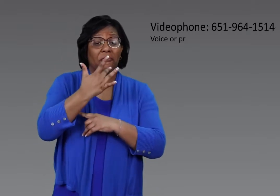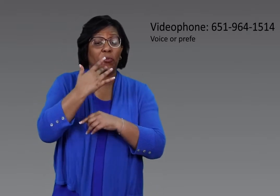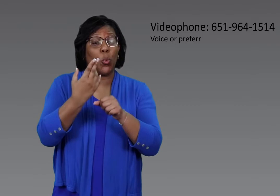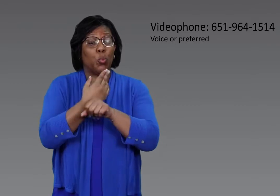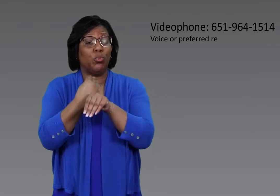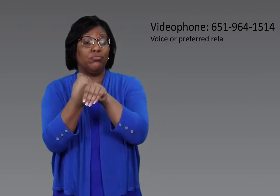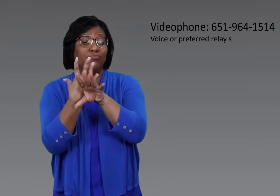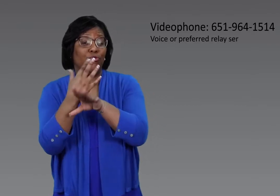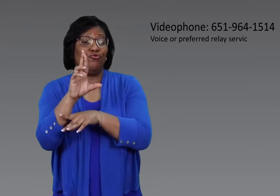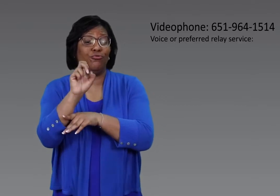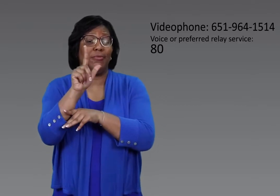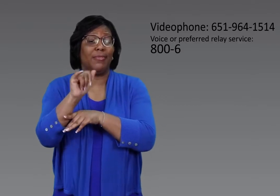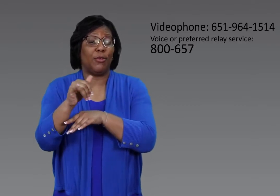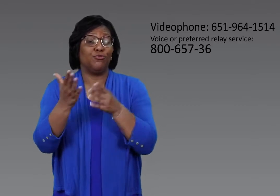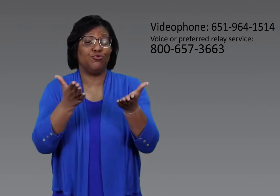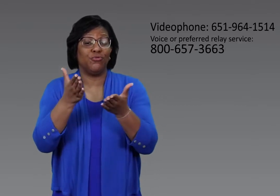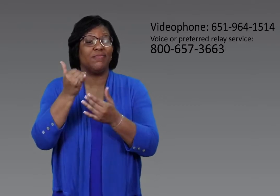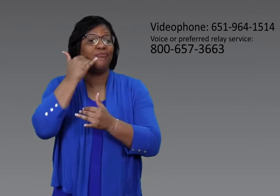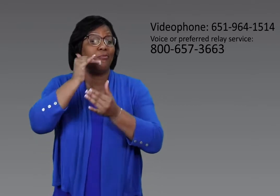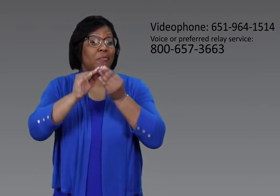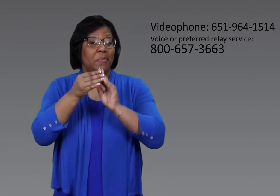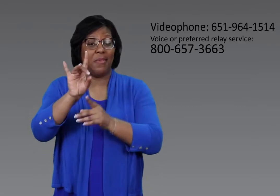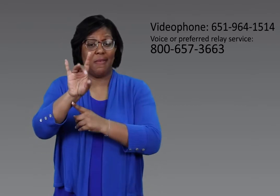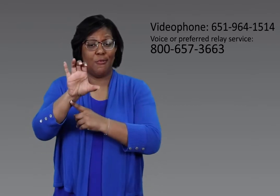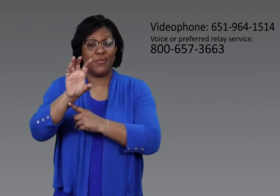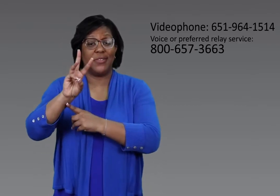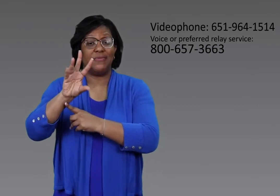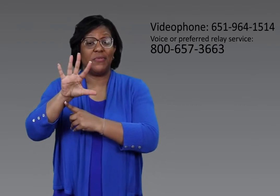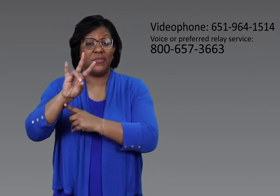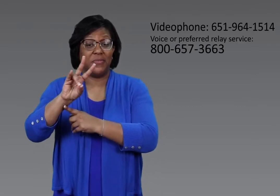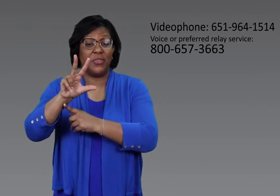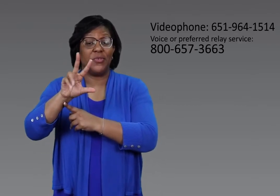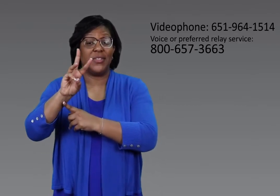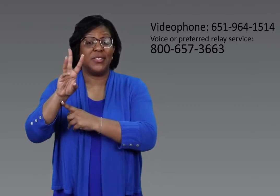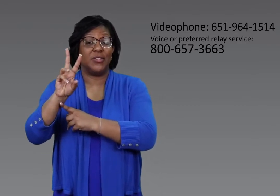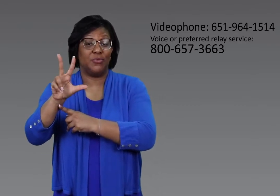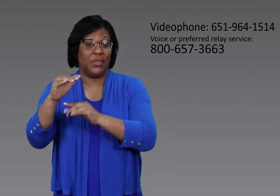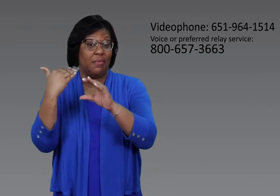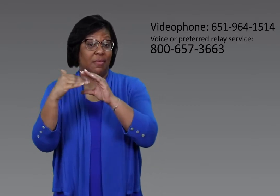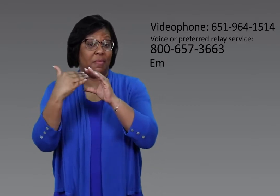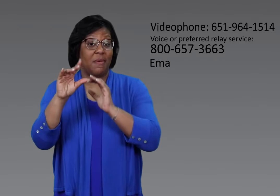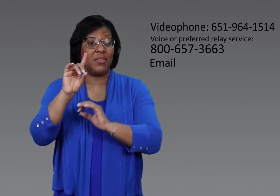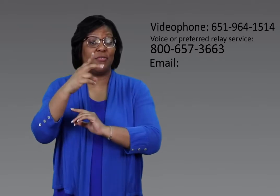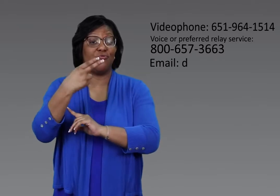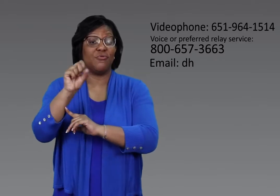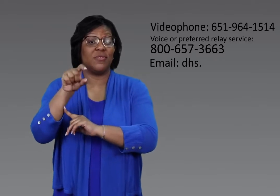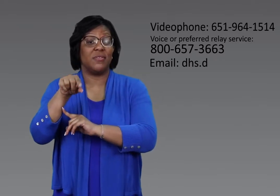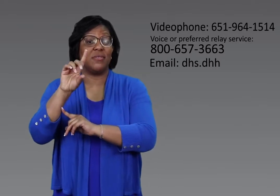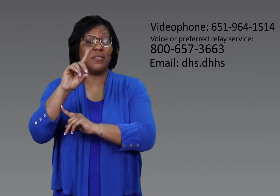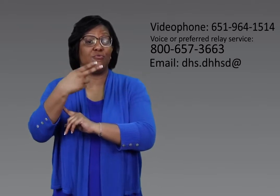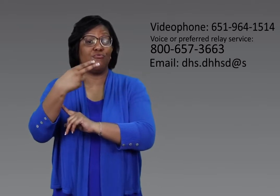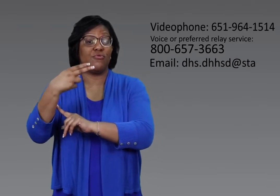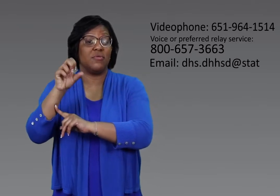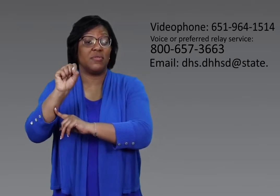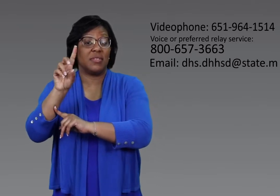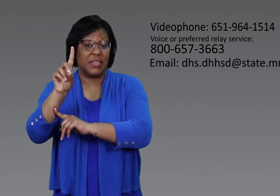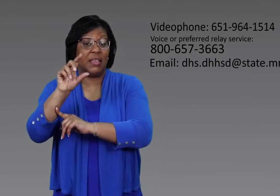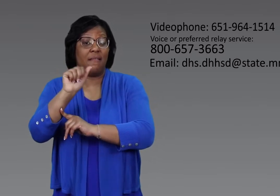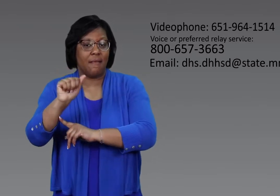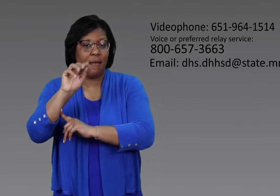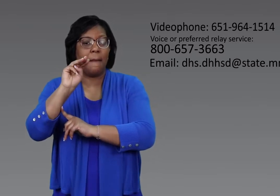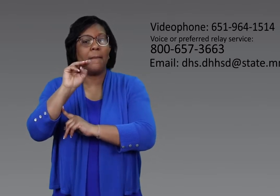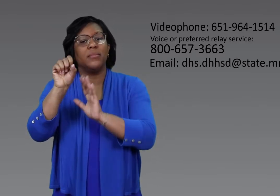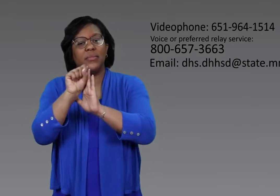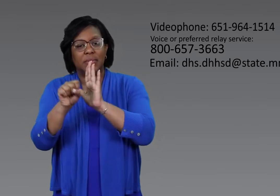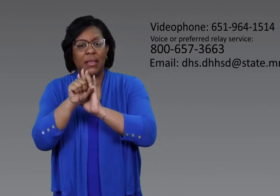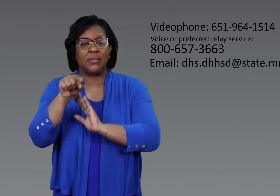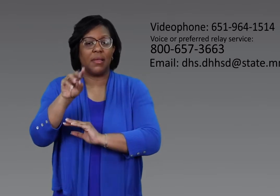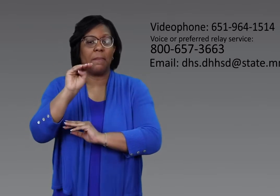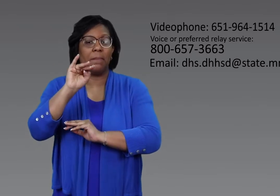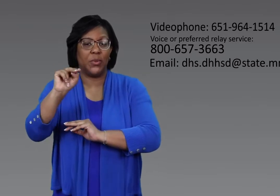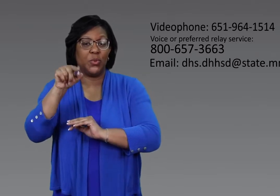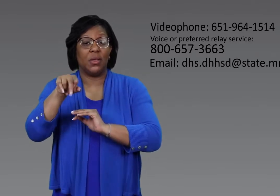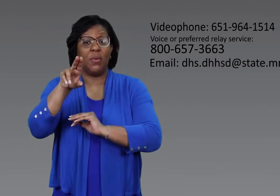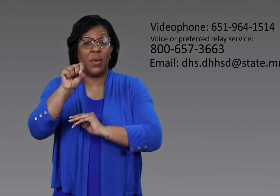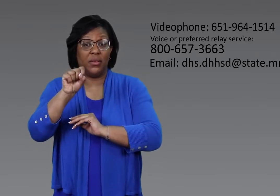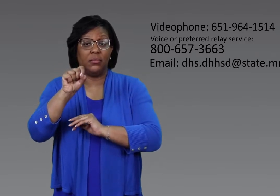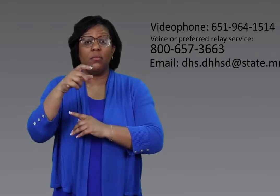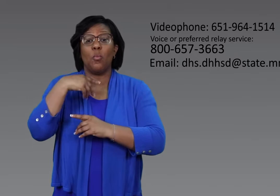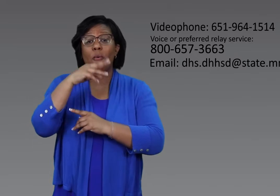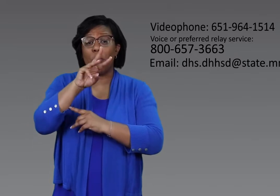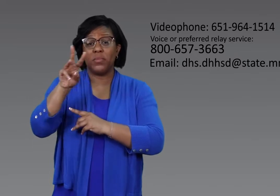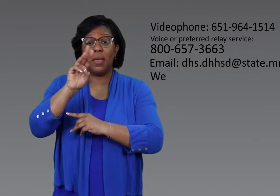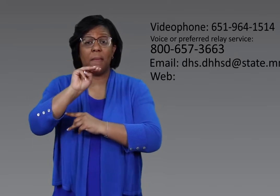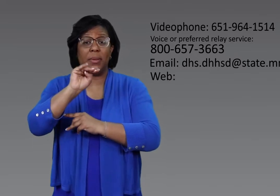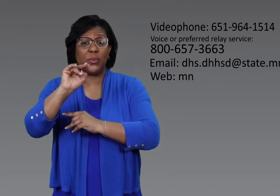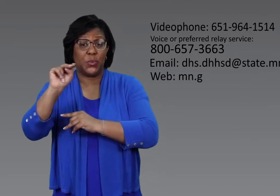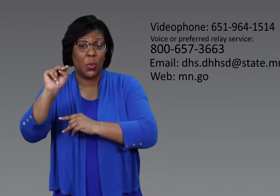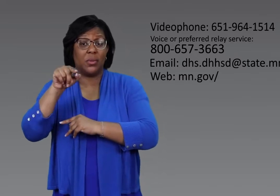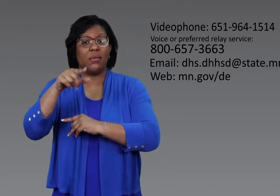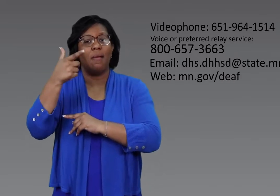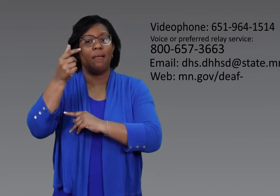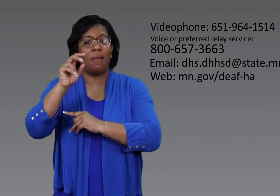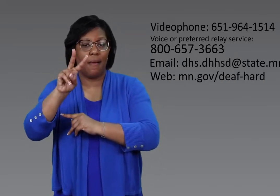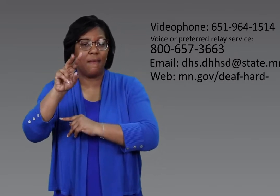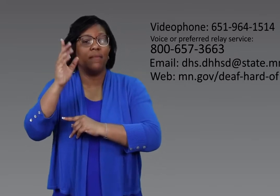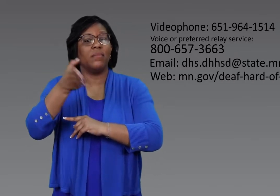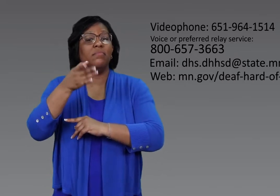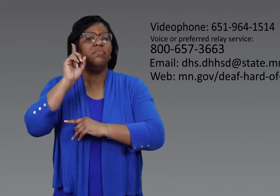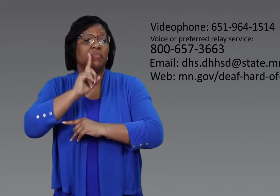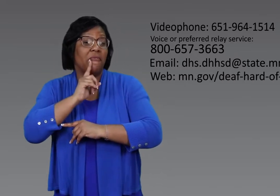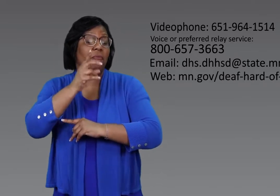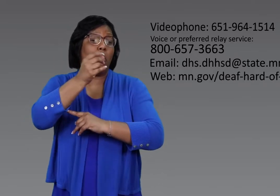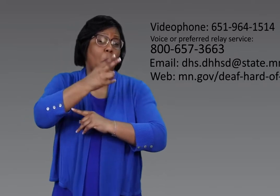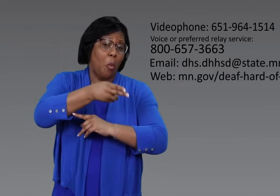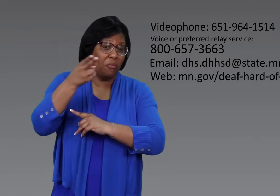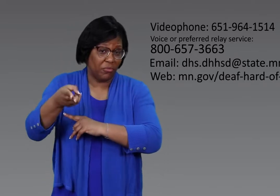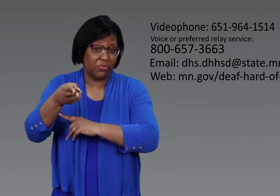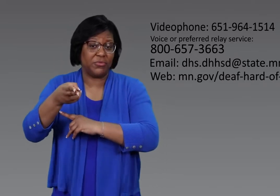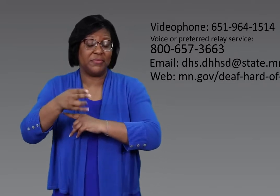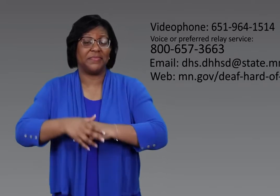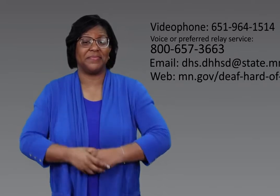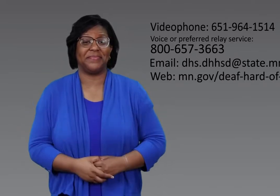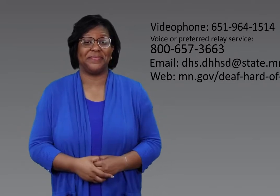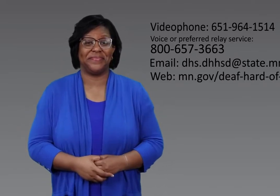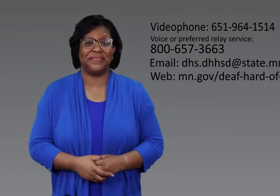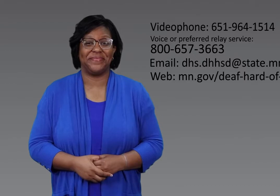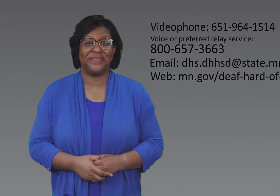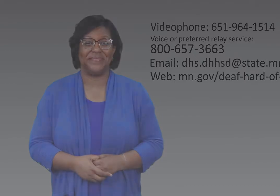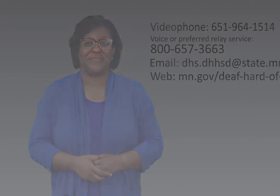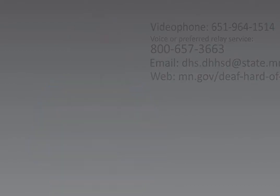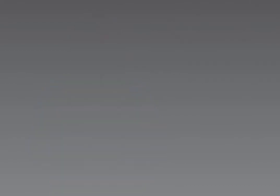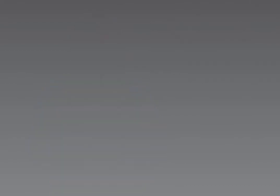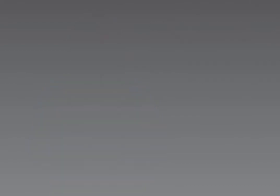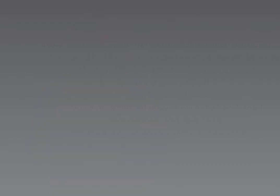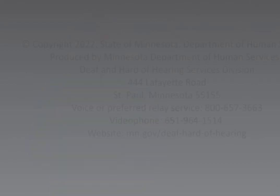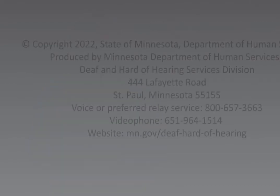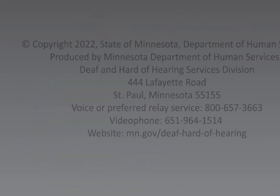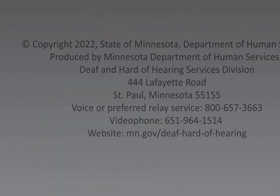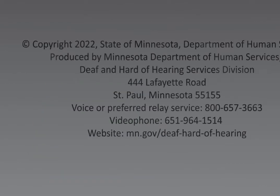651-964-1514, voice or preferred relay service at 800-657-3663. E-mail at dhs.dhhsd@state.mn.us